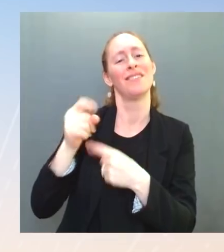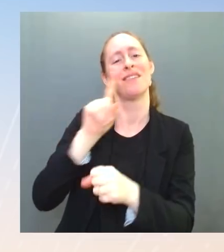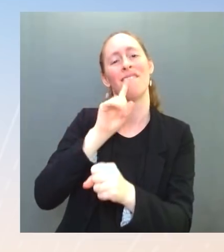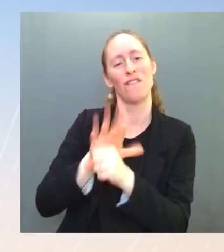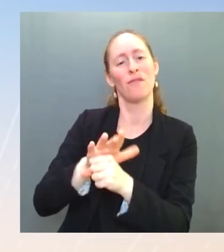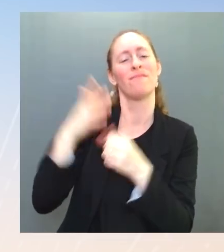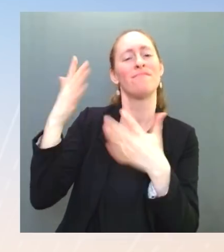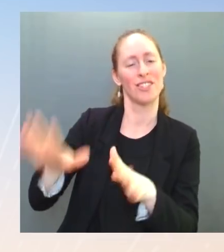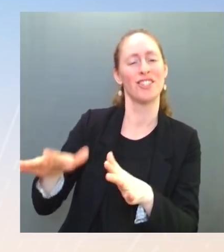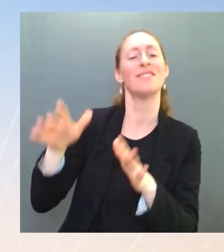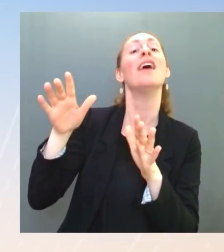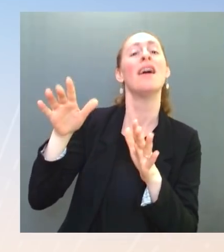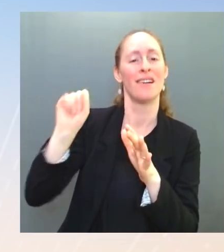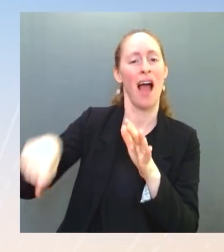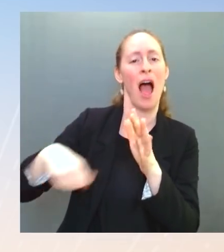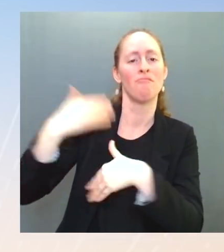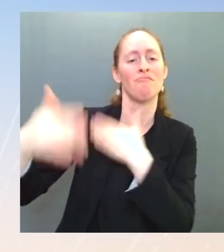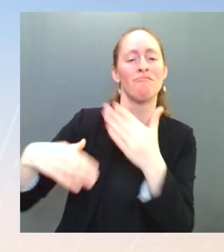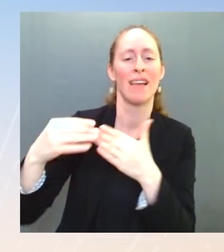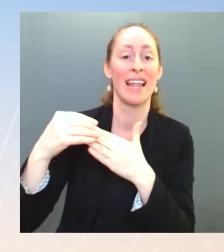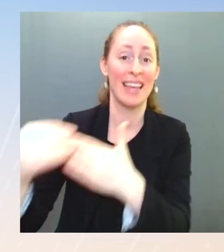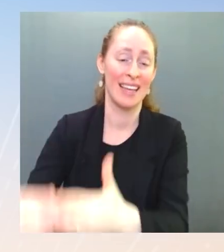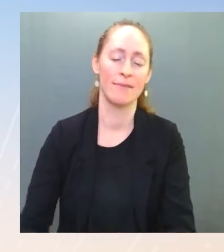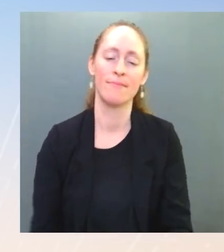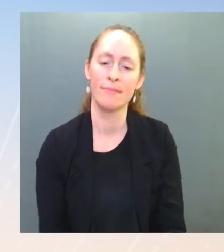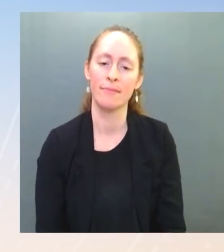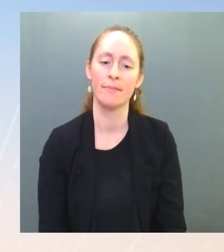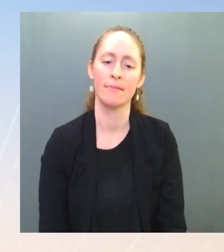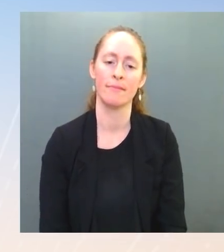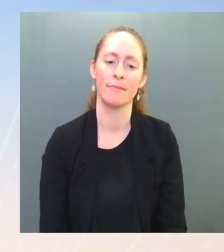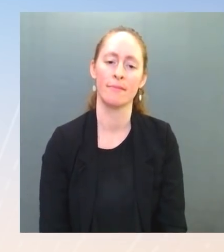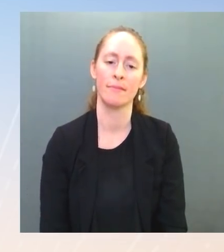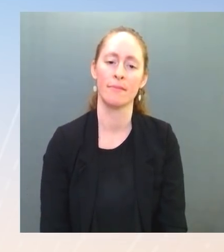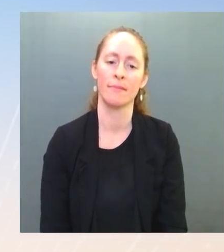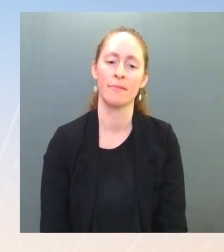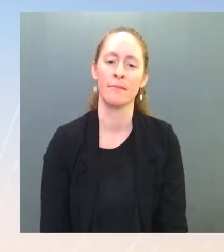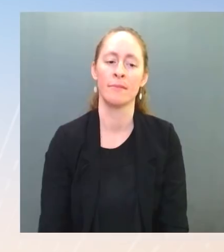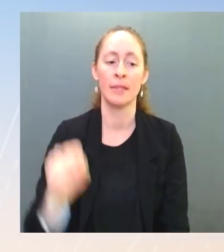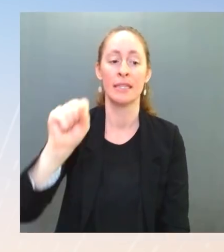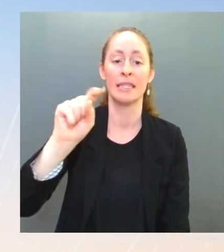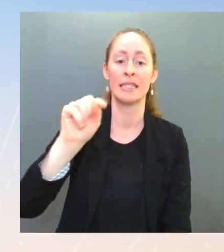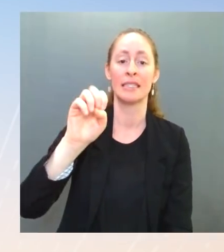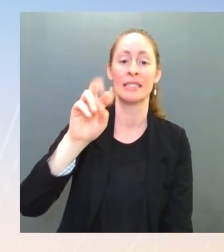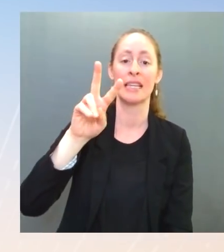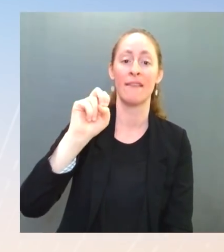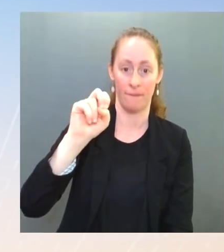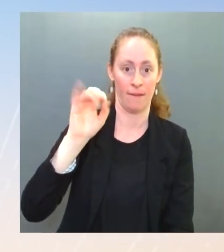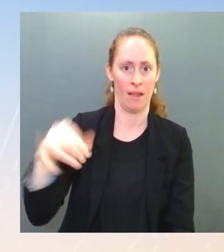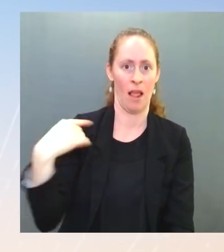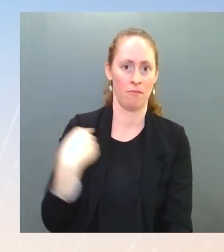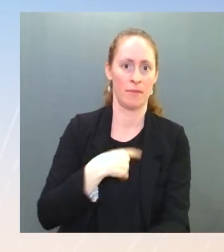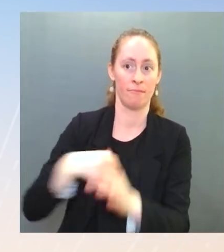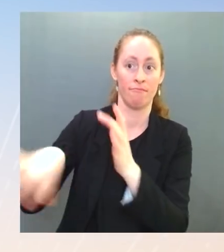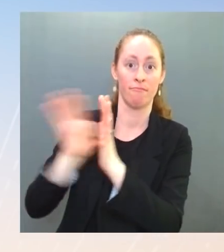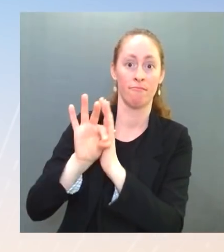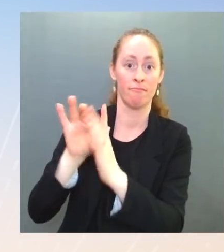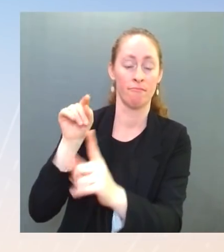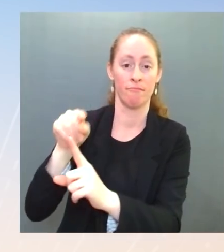who is our nominee or announced nominee, is a highly qualified candidate with decades of law enforcement experience,